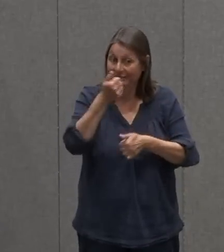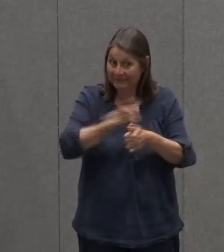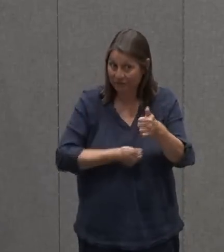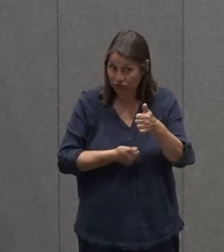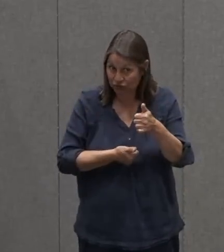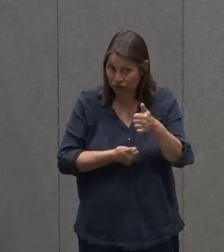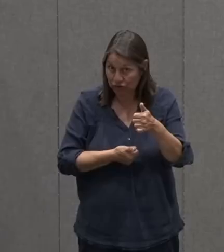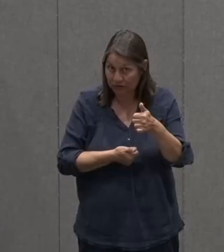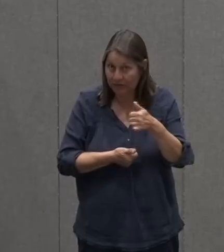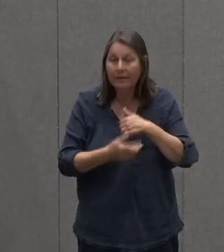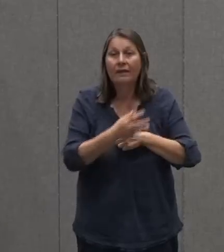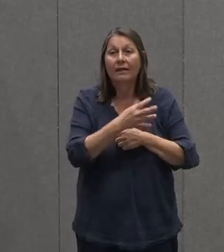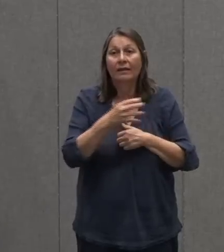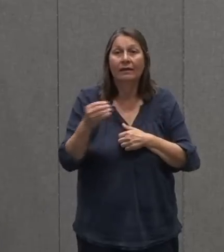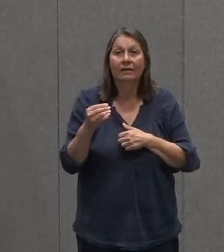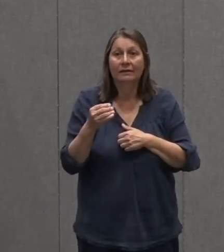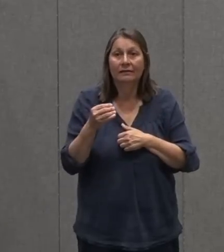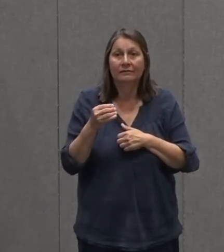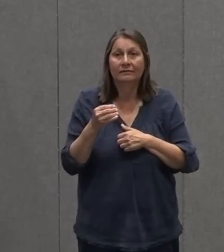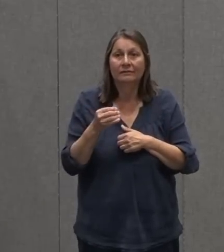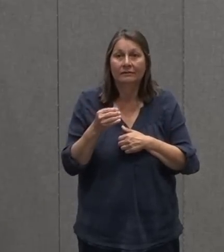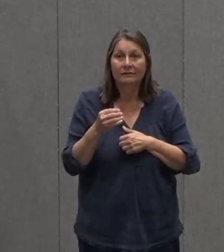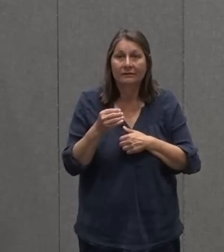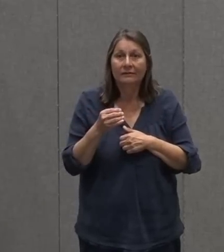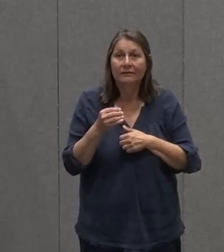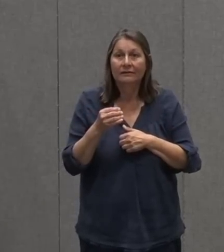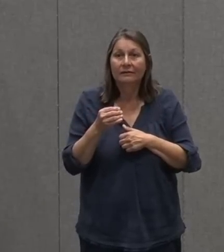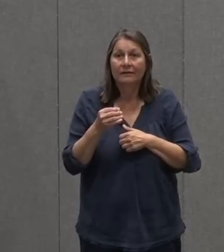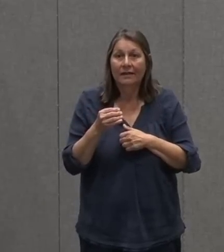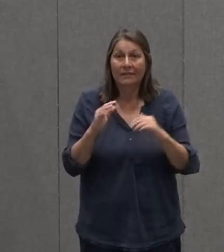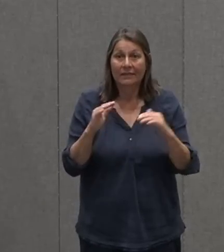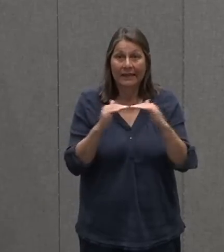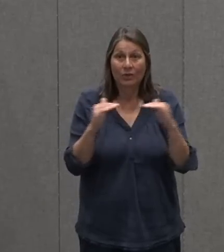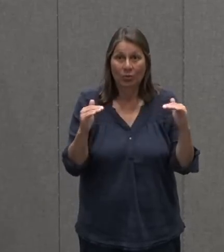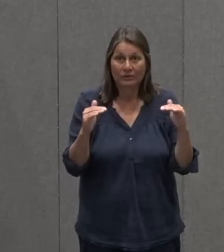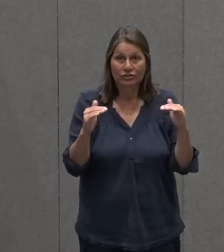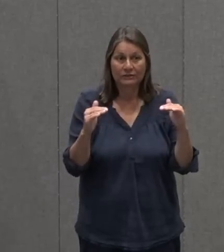and I have made the equation true, okay.